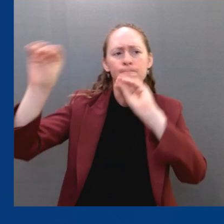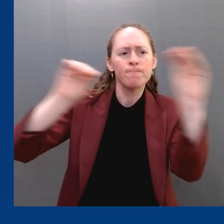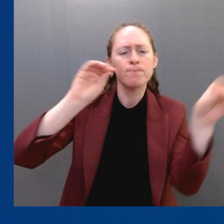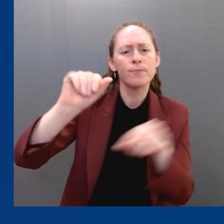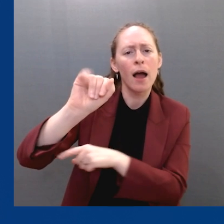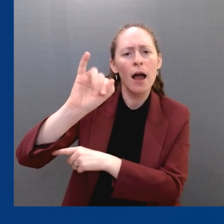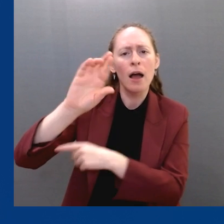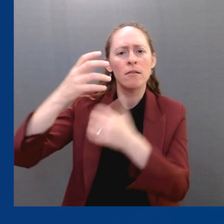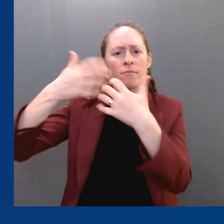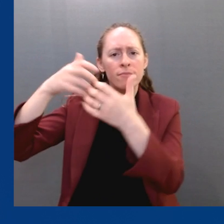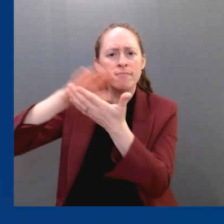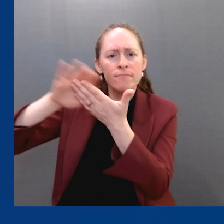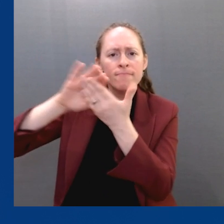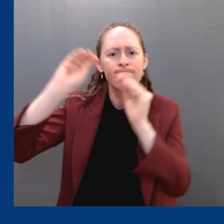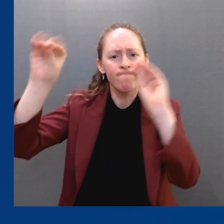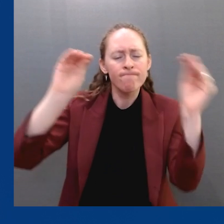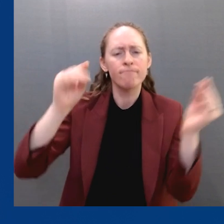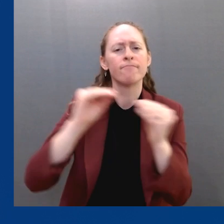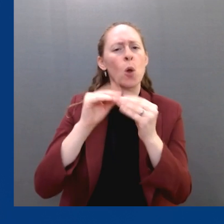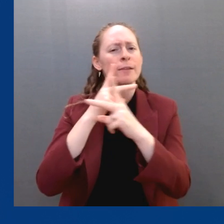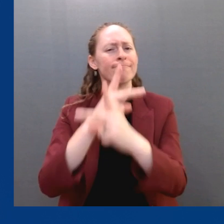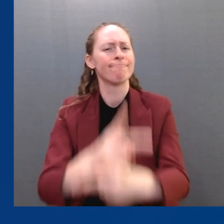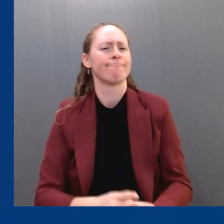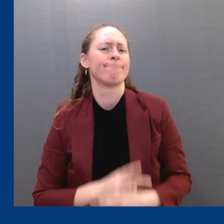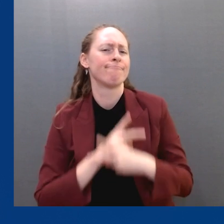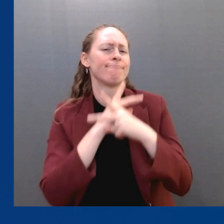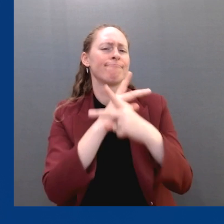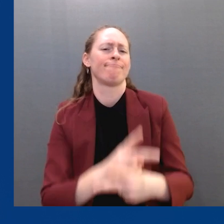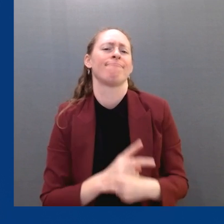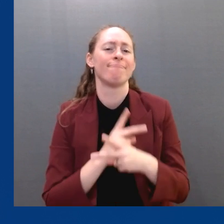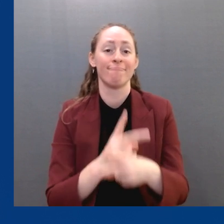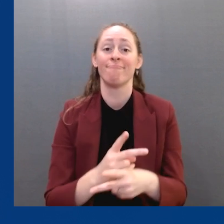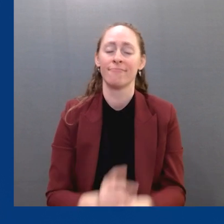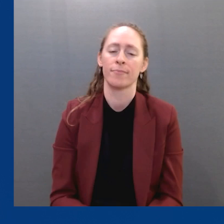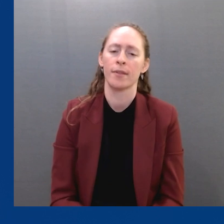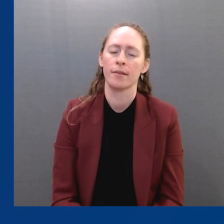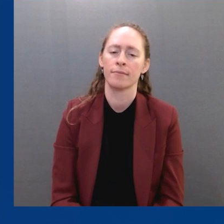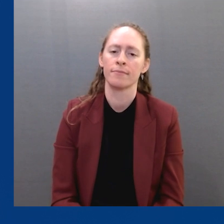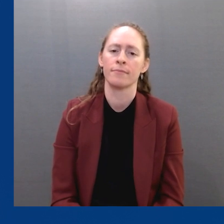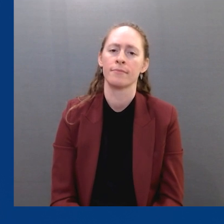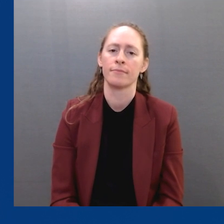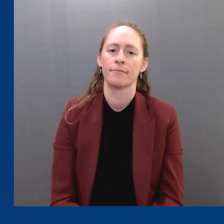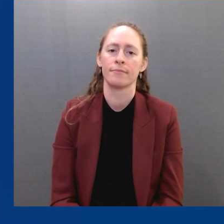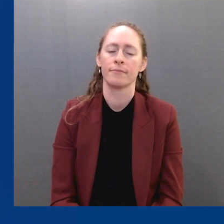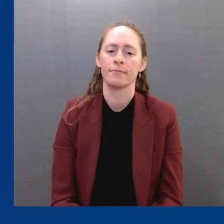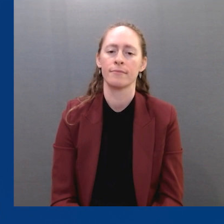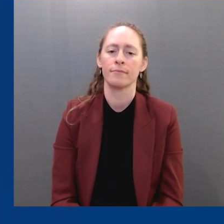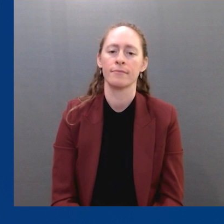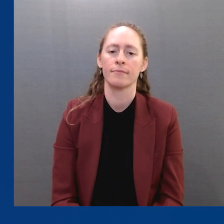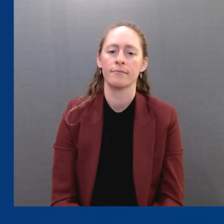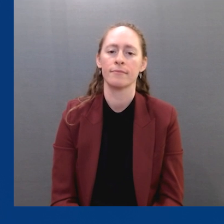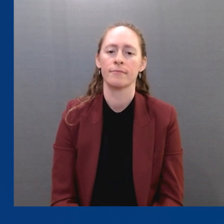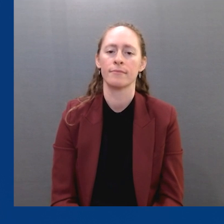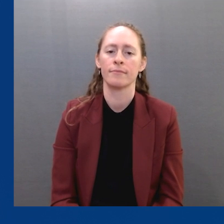In addition, treatments for COVID-19 are widely available, as you've heard from Dr. Jha.